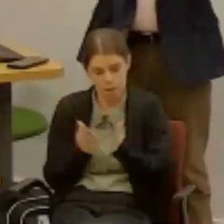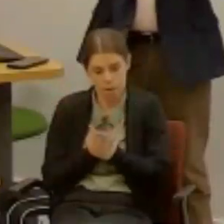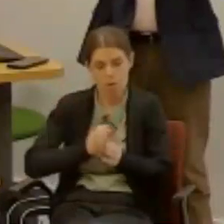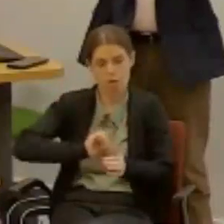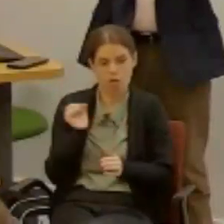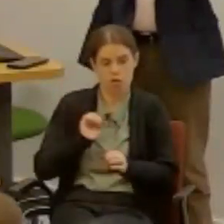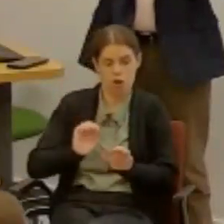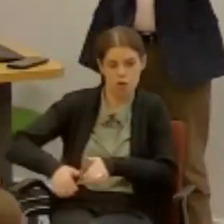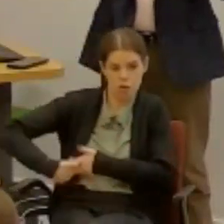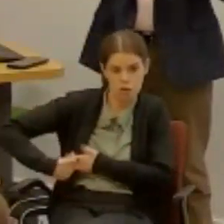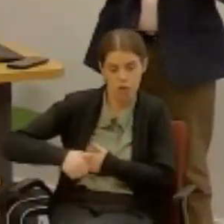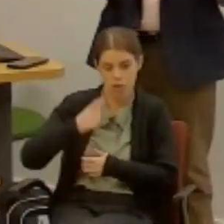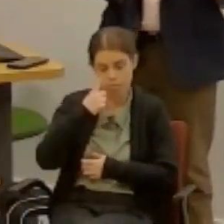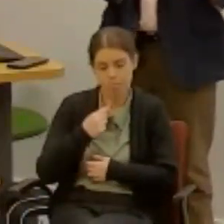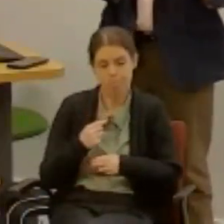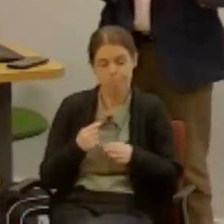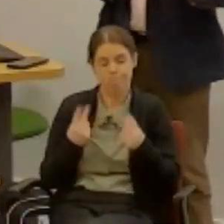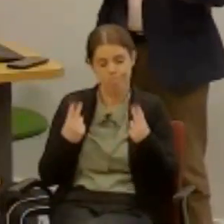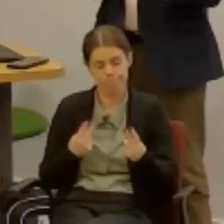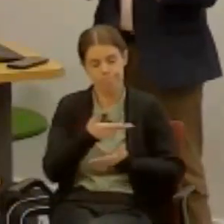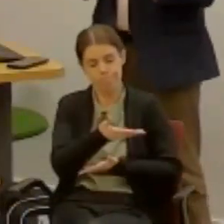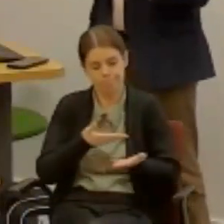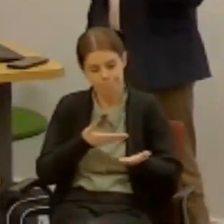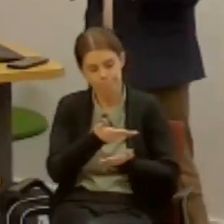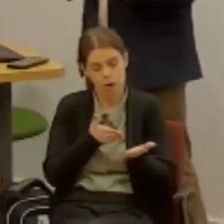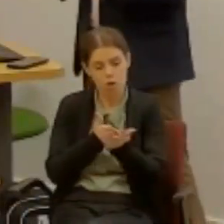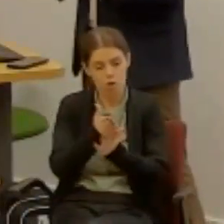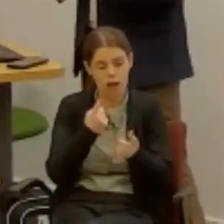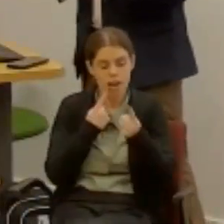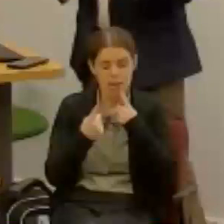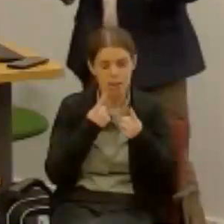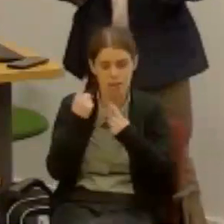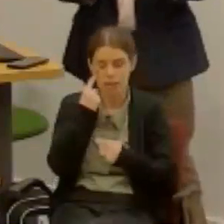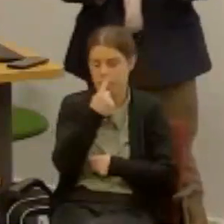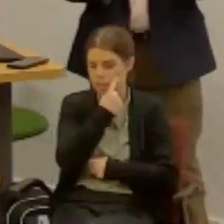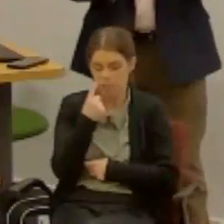We can sit down with and explain it to take them through the data and we get it. And so, they're making changes. So, we see things like.